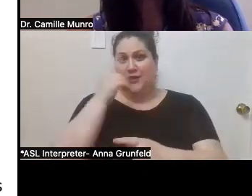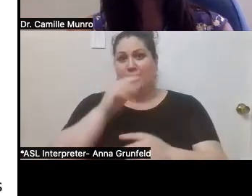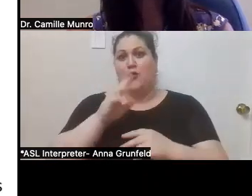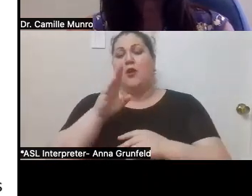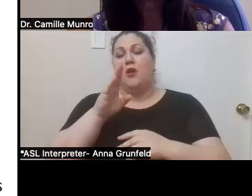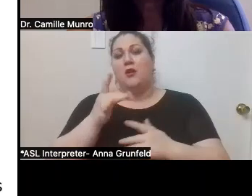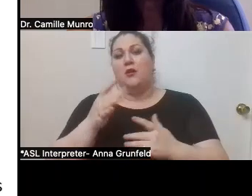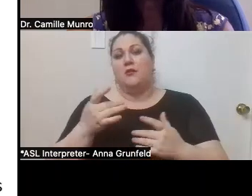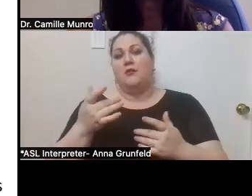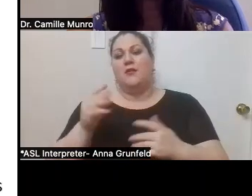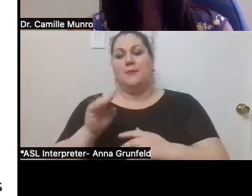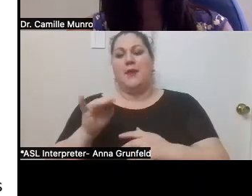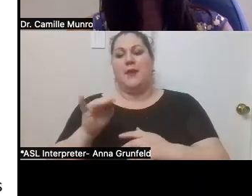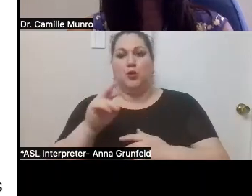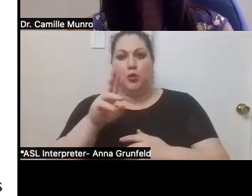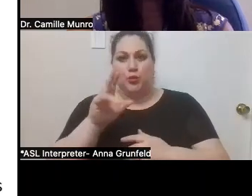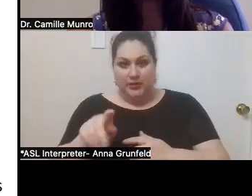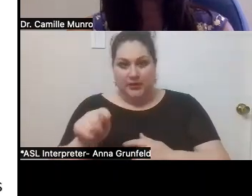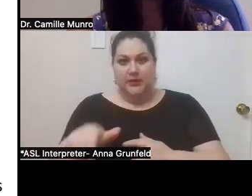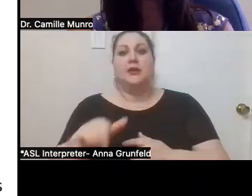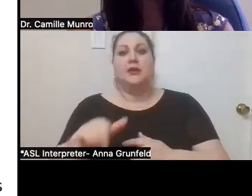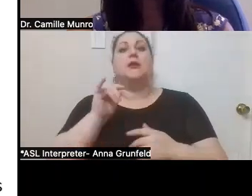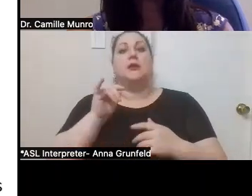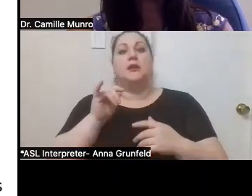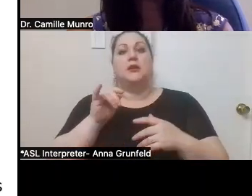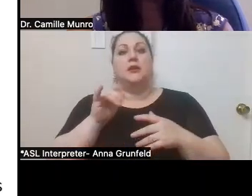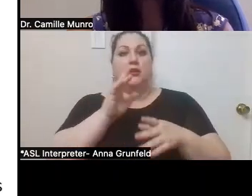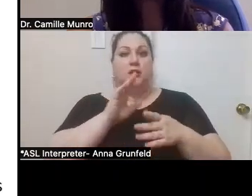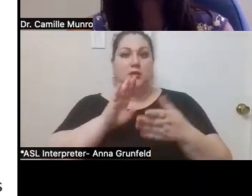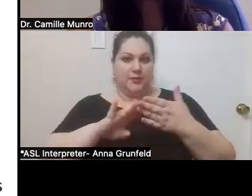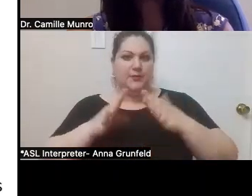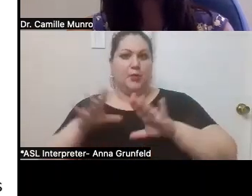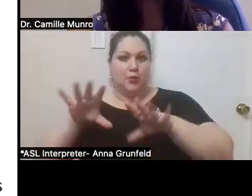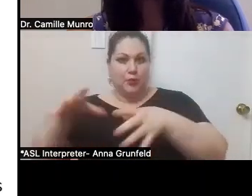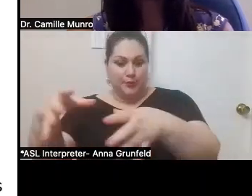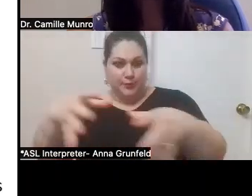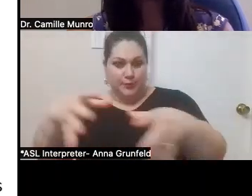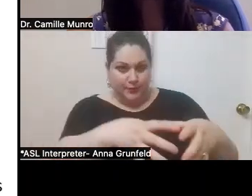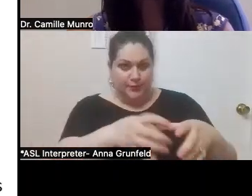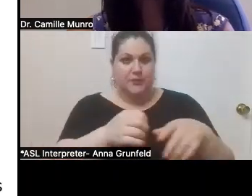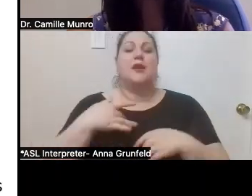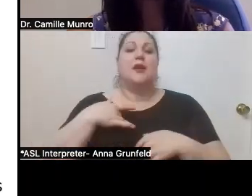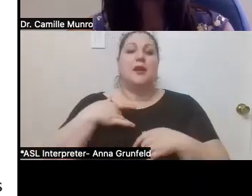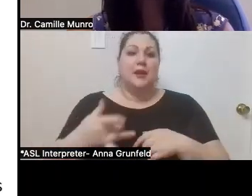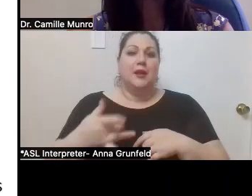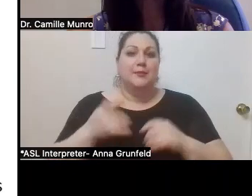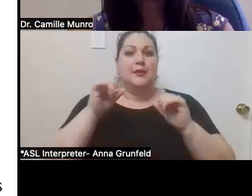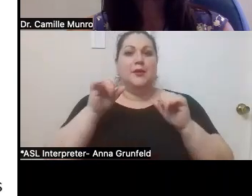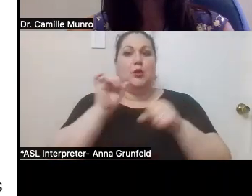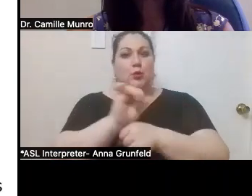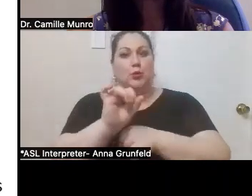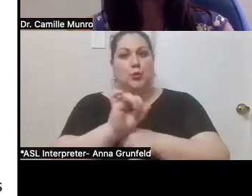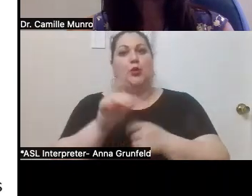And they may reduce disparate population health outcomes and inform healthcare practices for patients with disabilities.